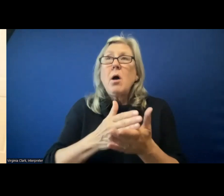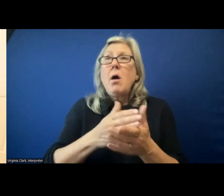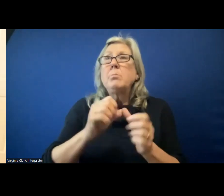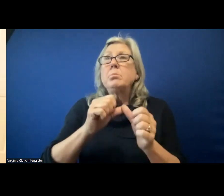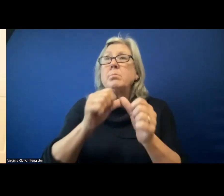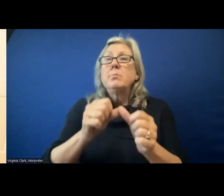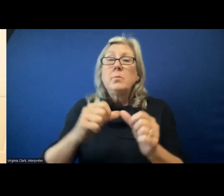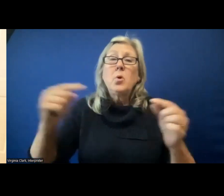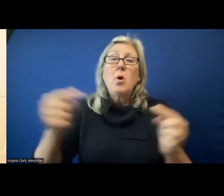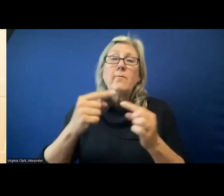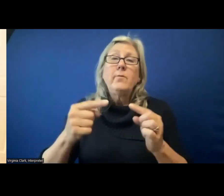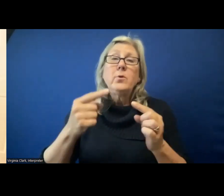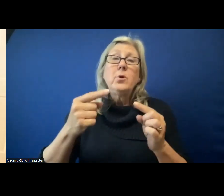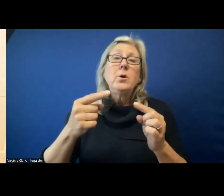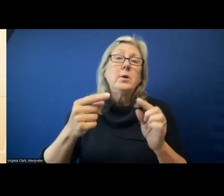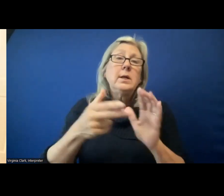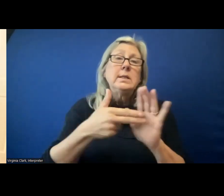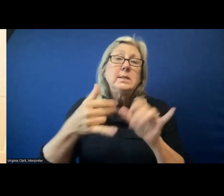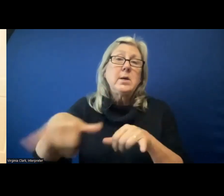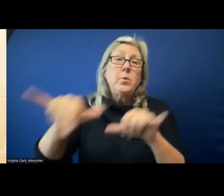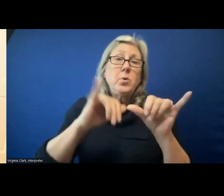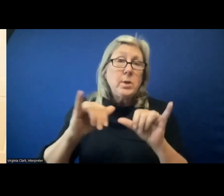P V One of the most important ways the legislature